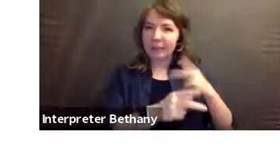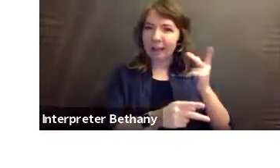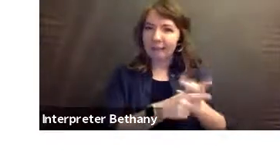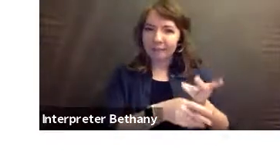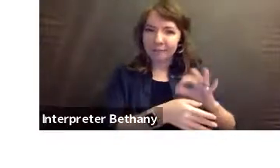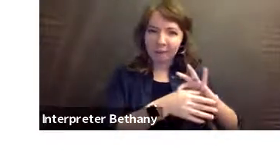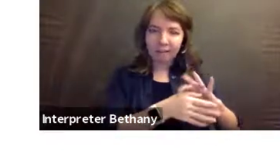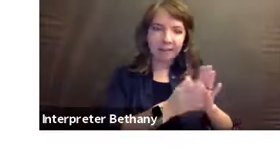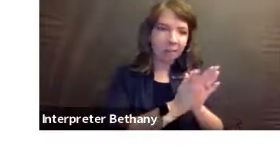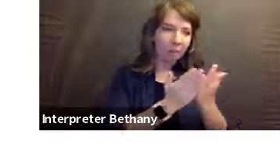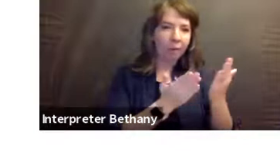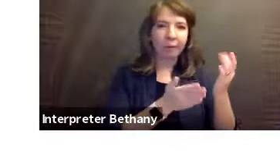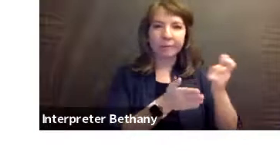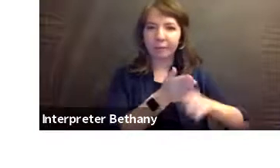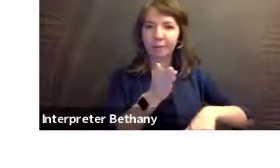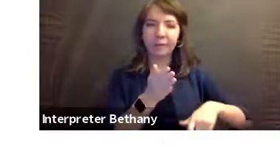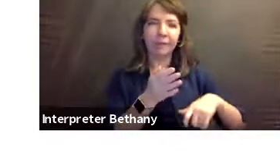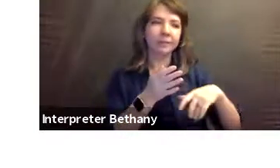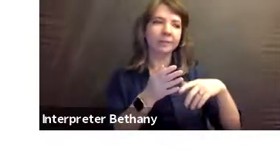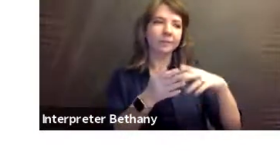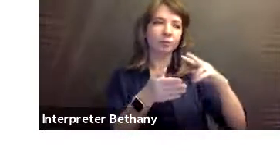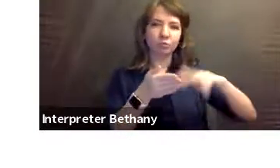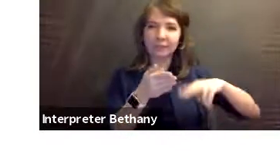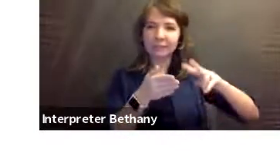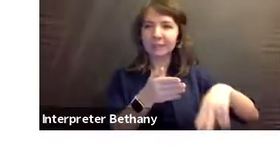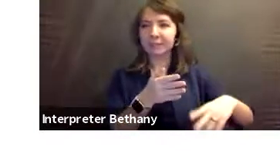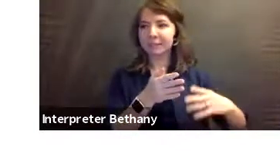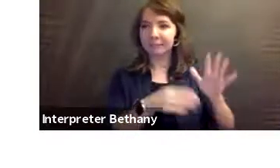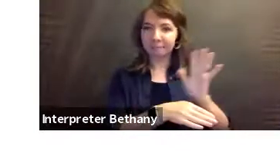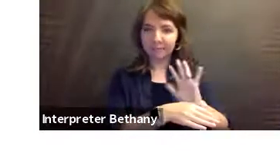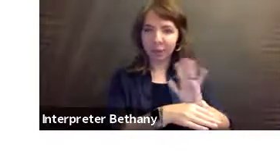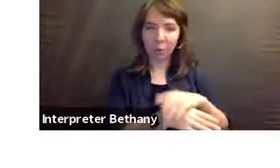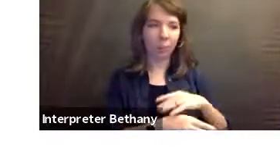Linda Kobashigawa: Readings videos links documents, all kinds of things they can